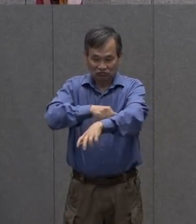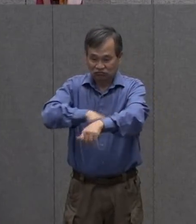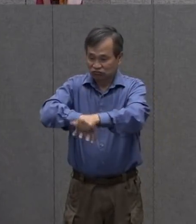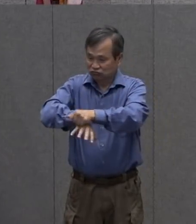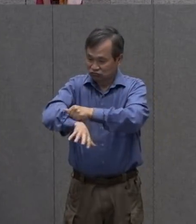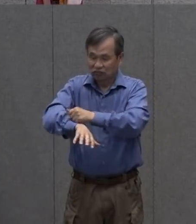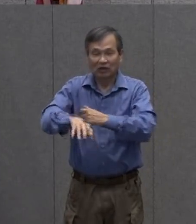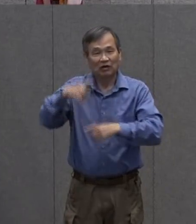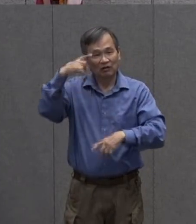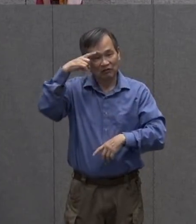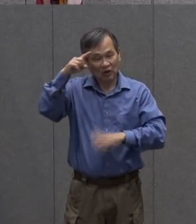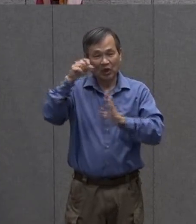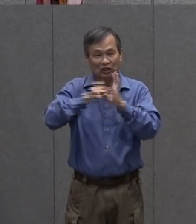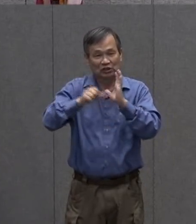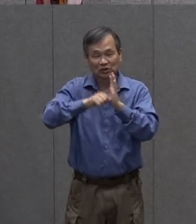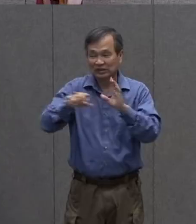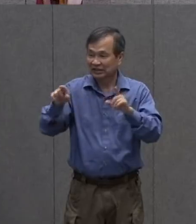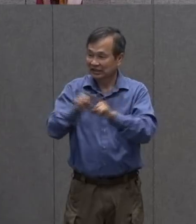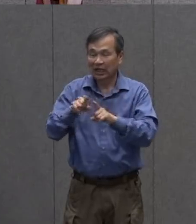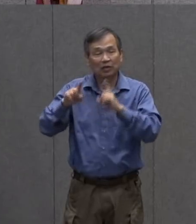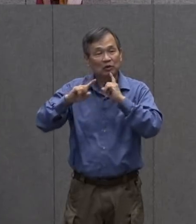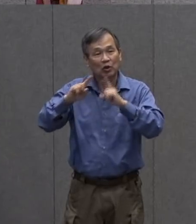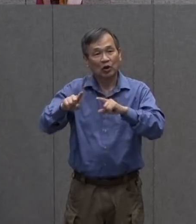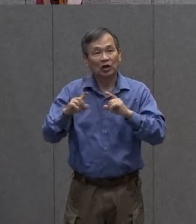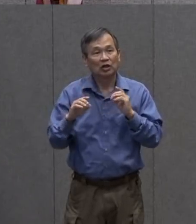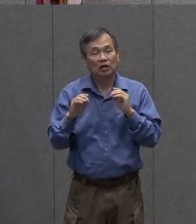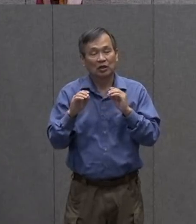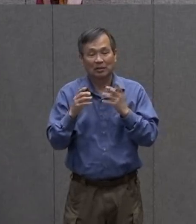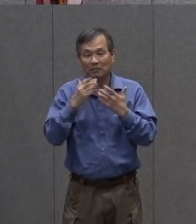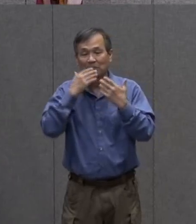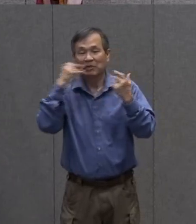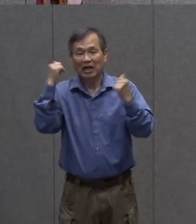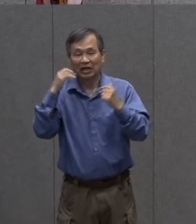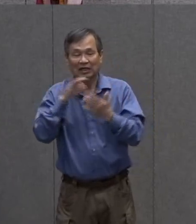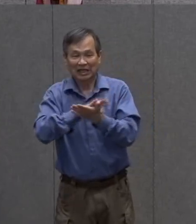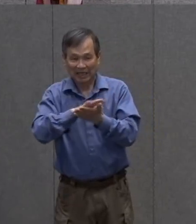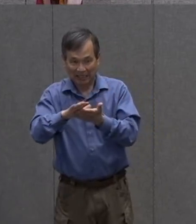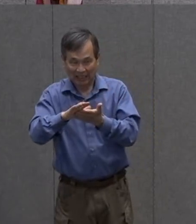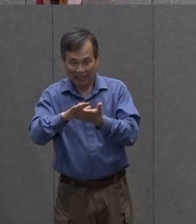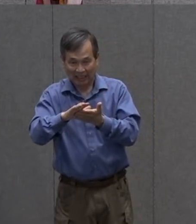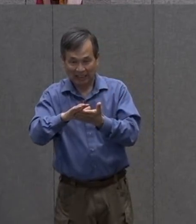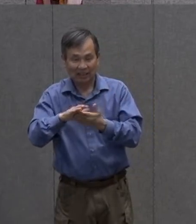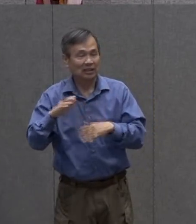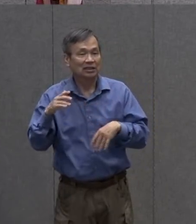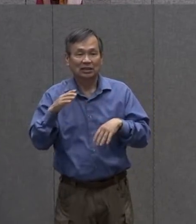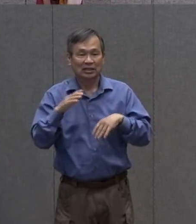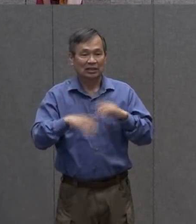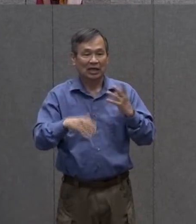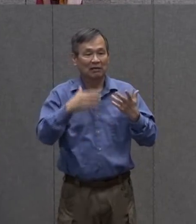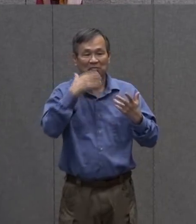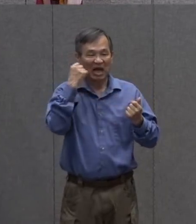and ordered a pair of his own. More sterile than even the best scrubbed hands,